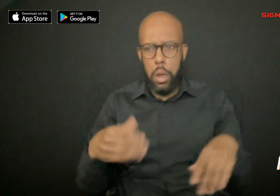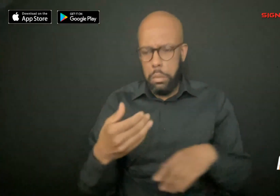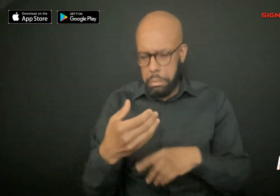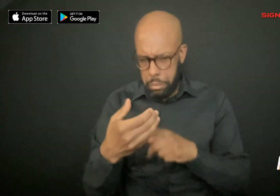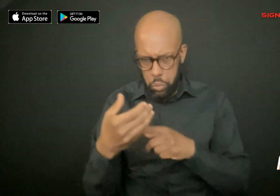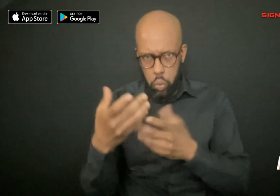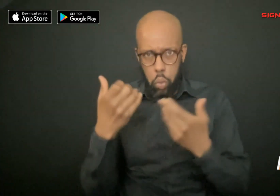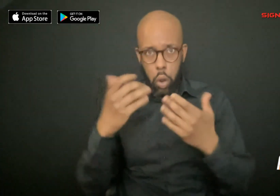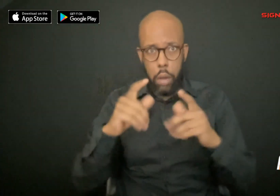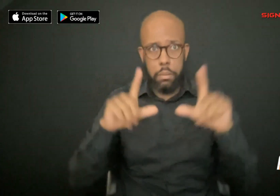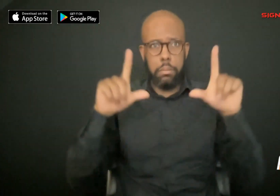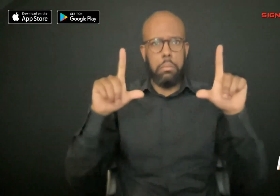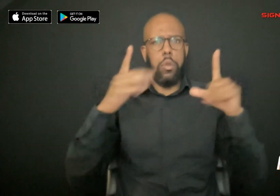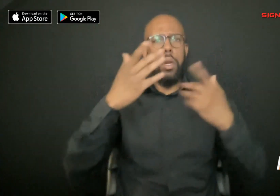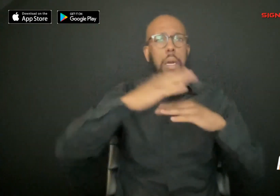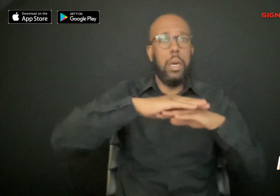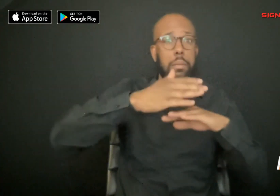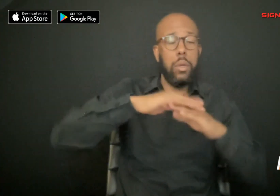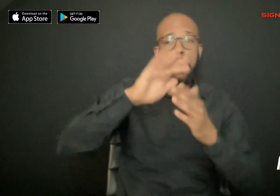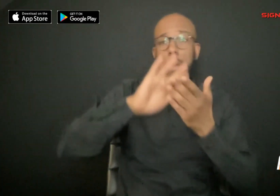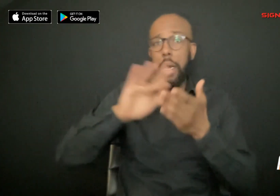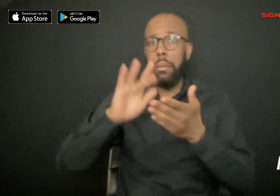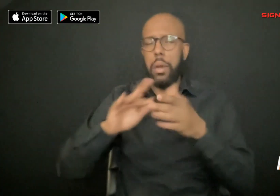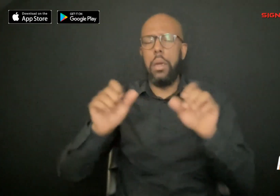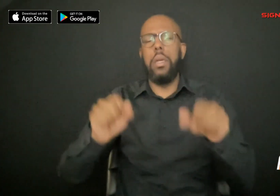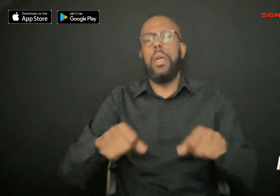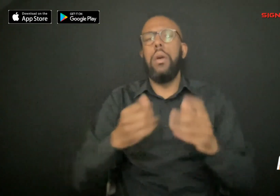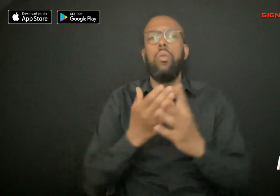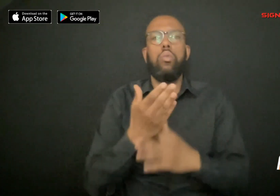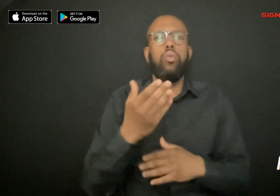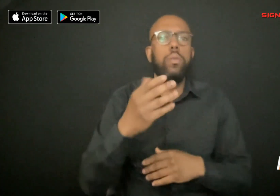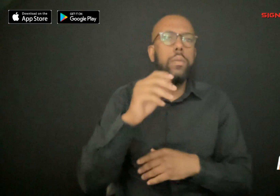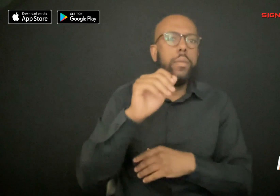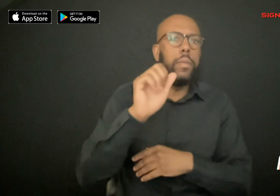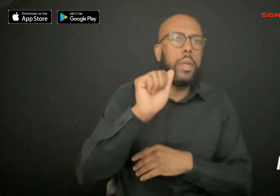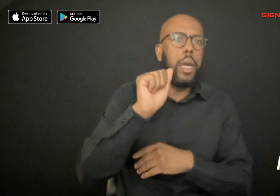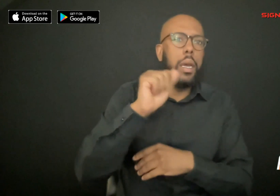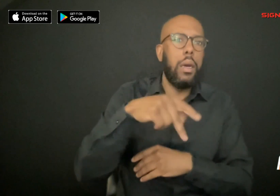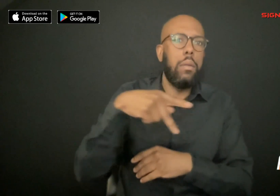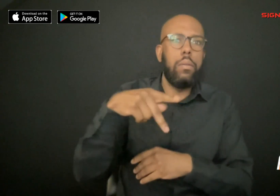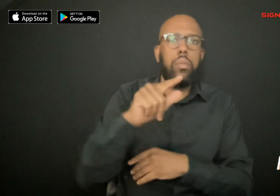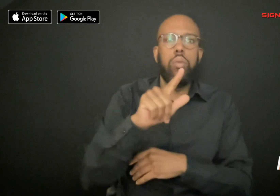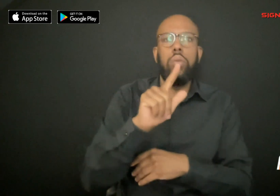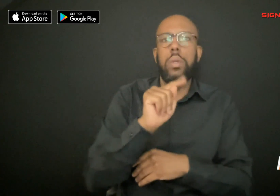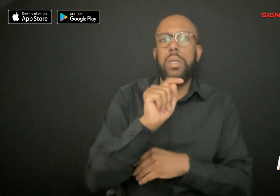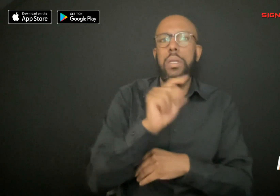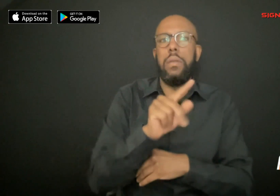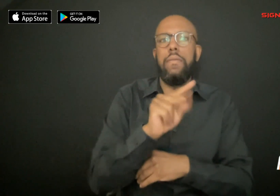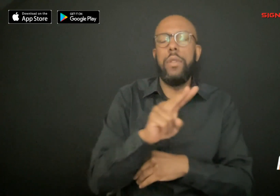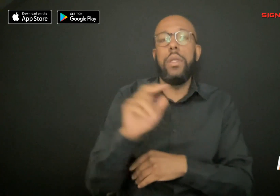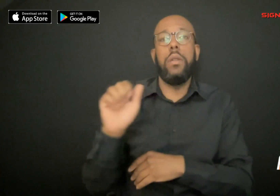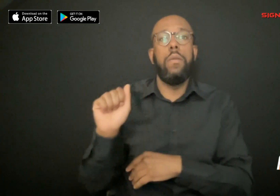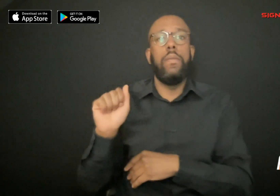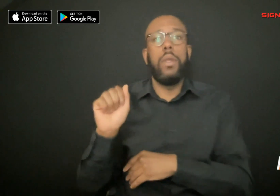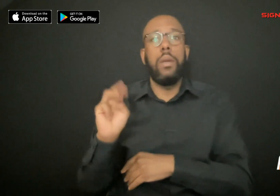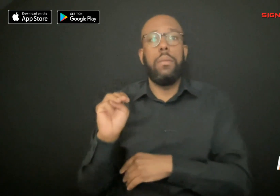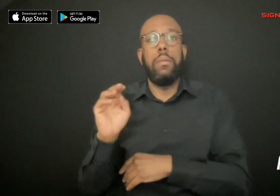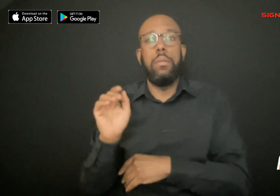But if you prefer to watch on a laptop or iPad you can watch on Apple TV Amazon and Roku.